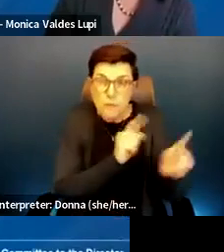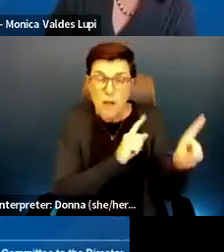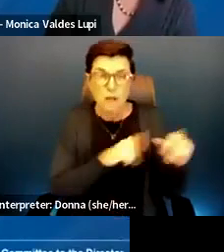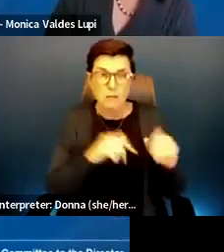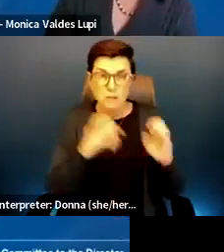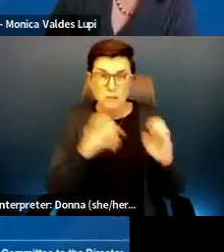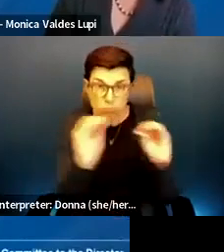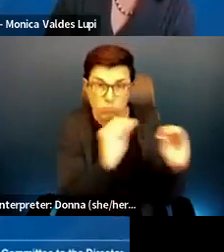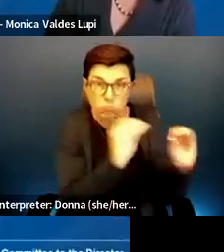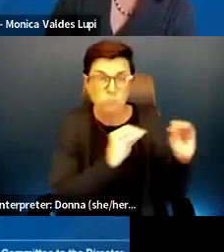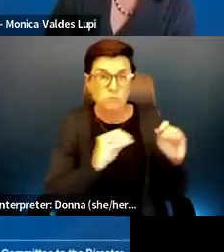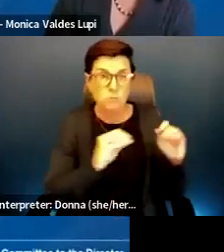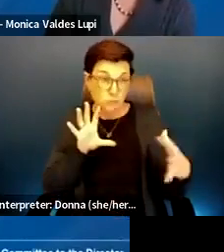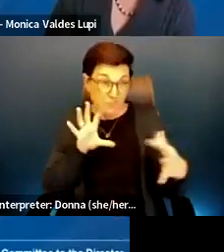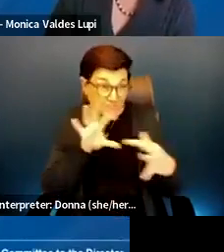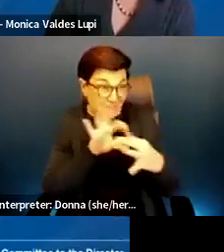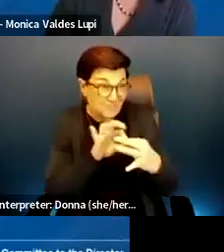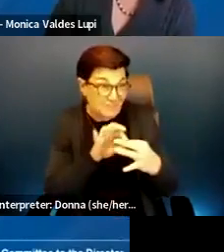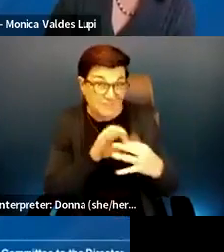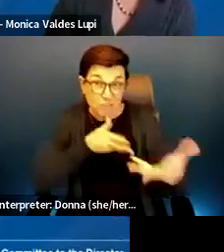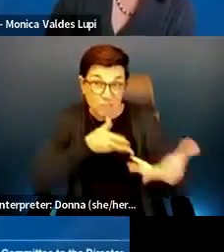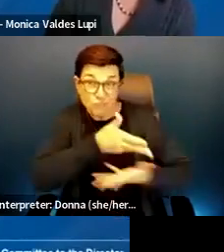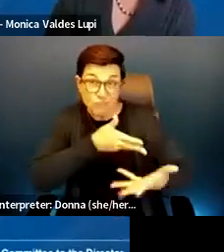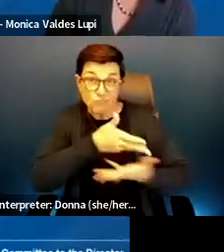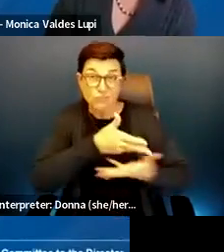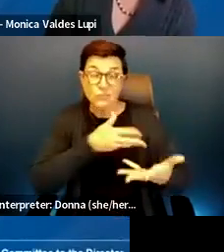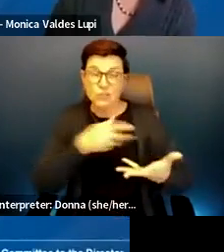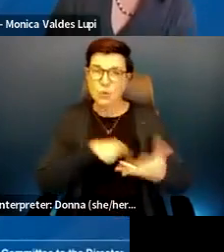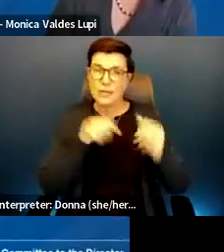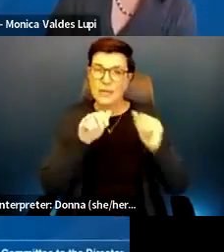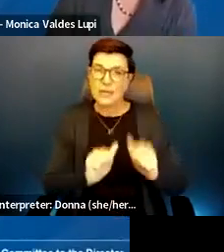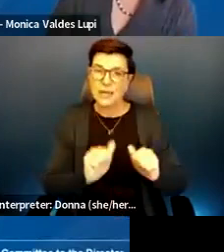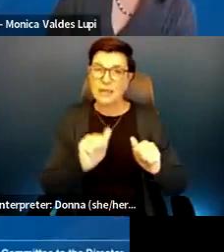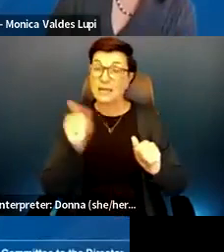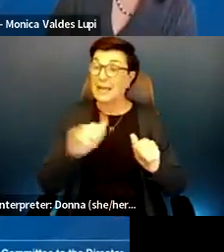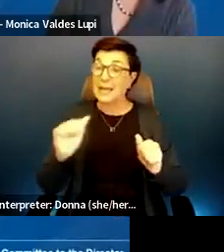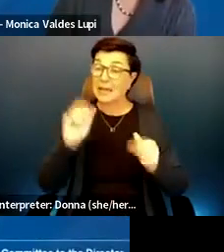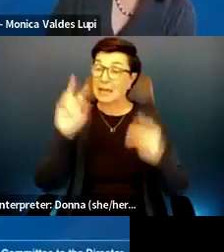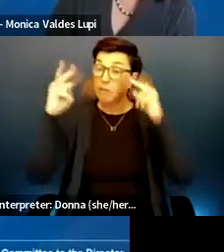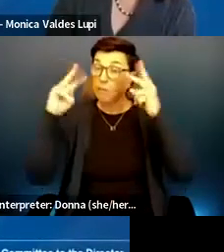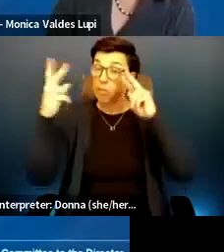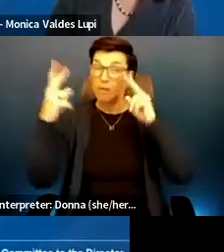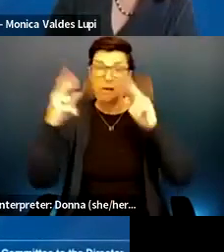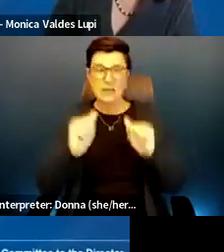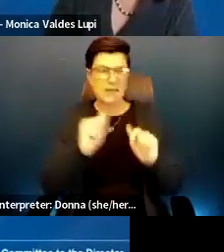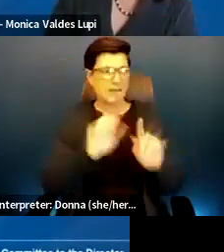to get over the river of misinformation? You know, how does that fit into the organizational restructuring?